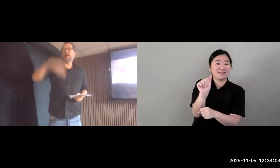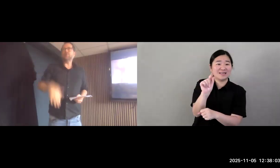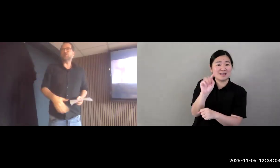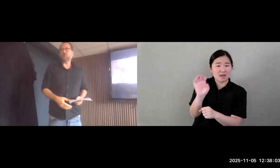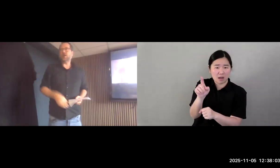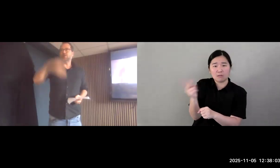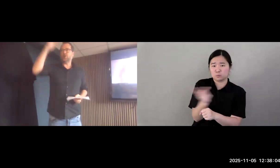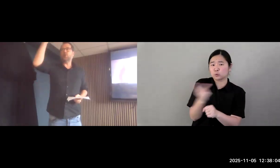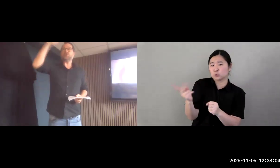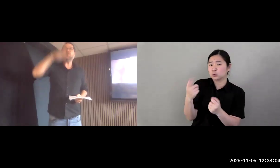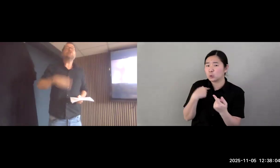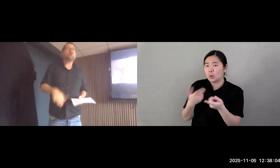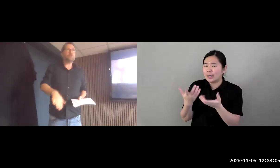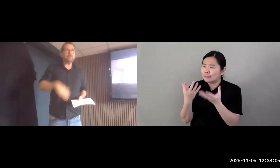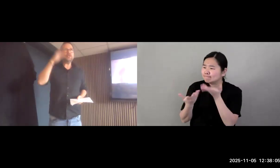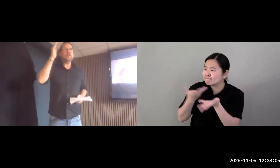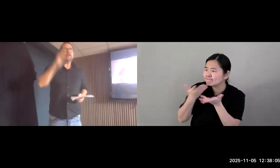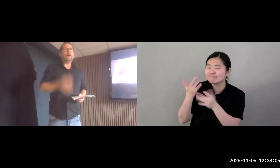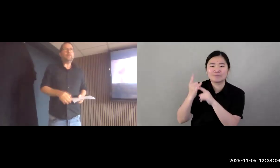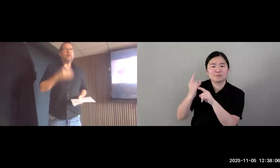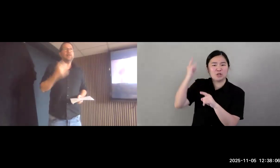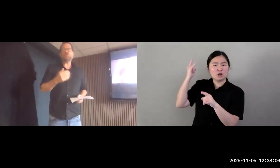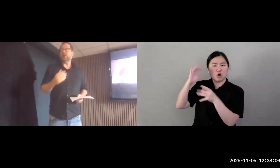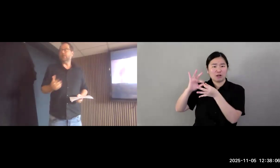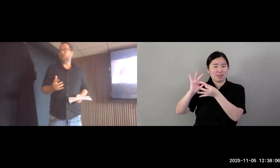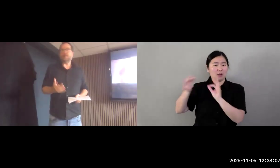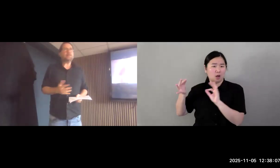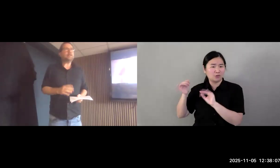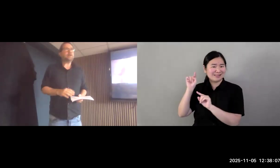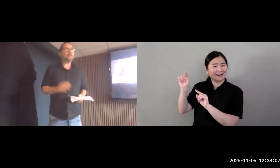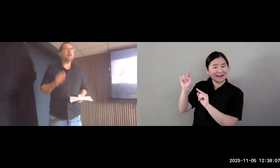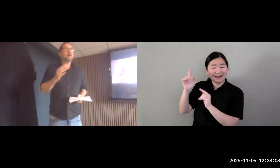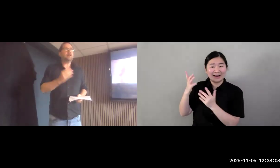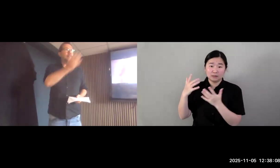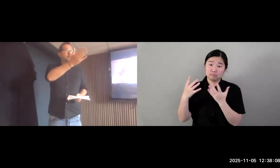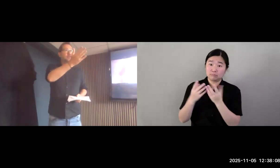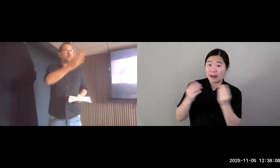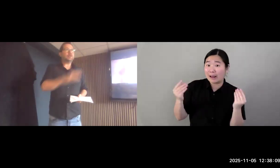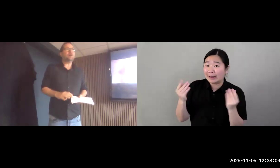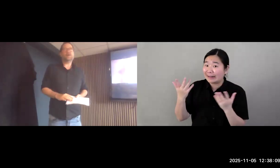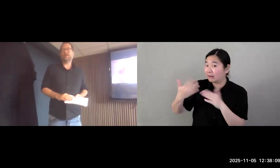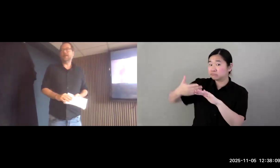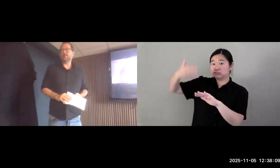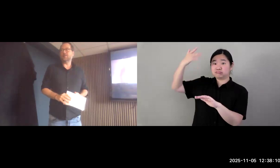language change over centuries, and that's certainly true in that sense, I think that Debora's lecture